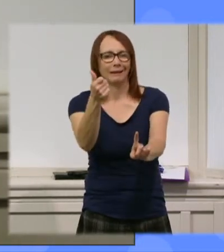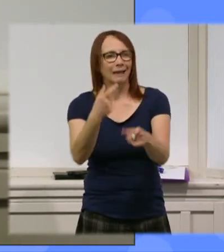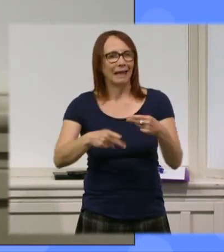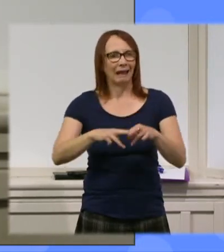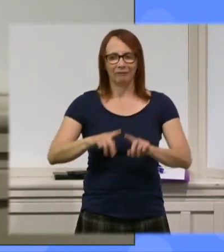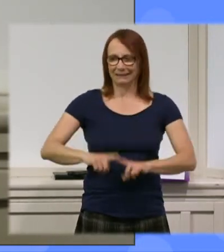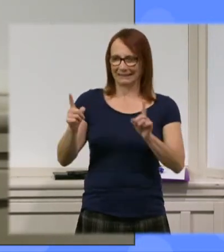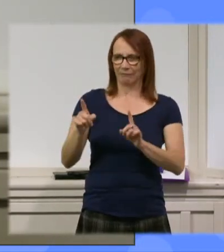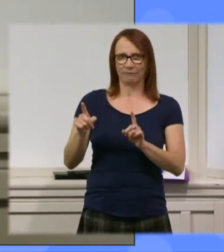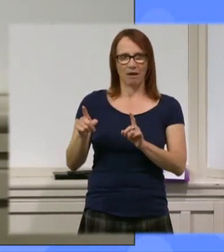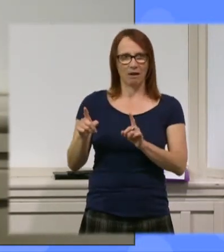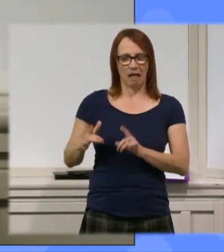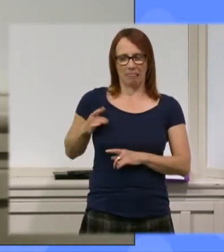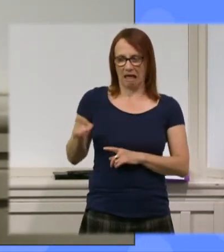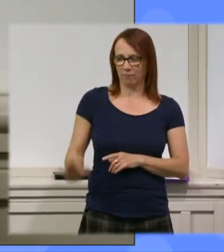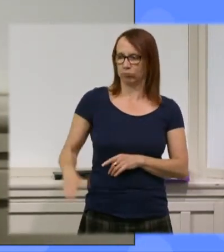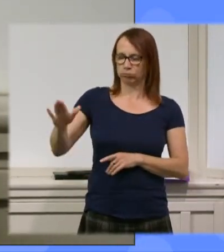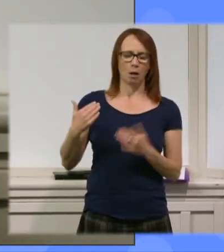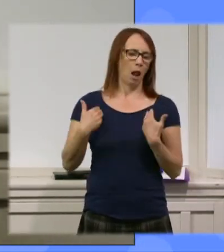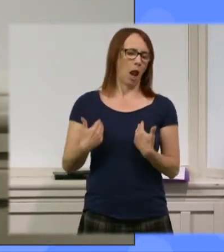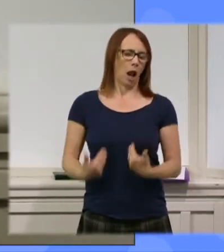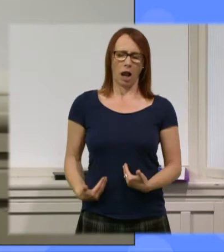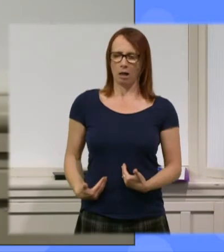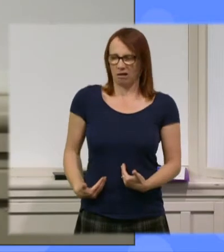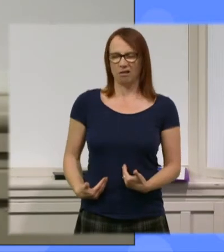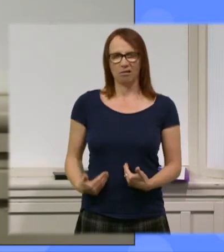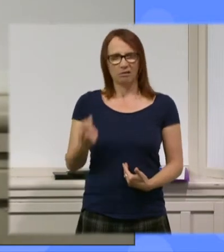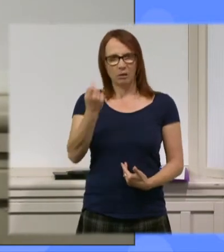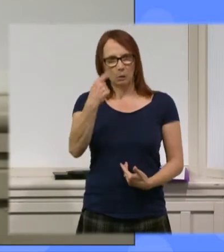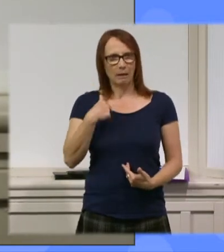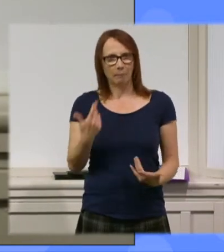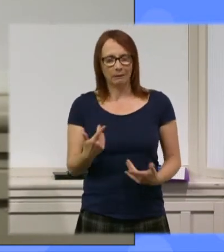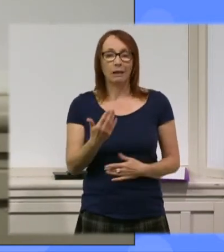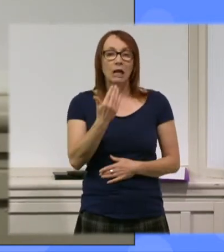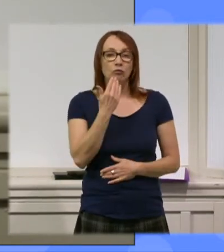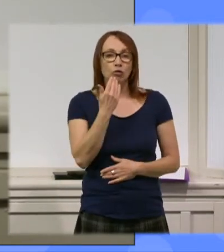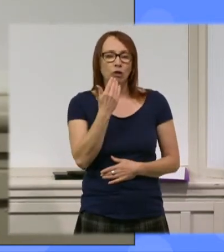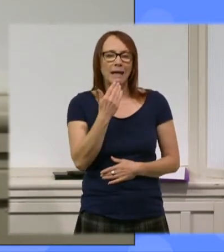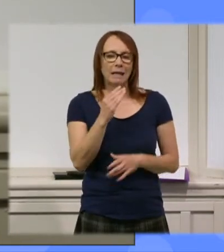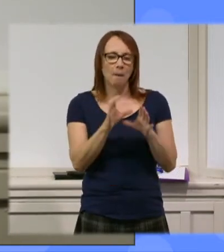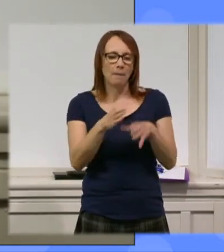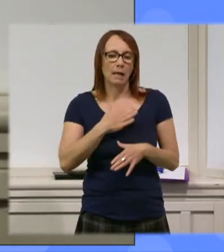different route in life perhaps a much more privileged route a big thing that the Greens are keen on is something that they do more in Europe which is smaller